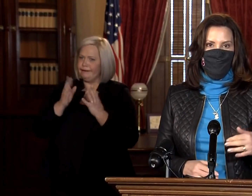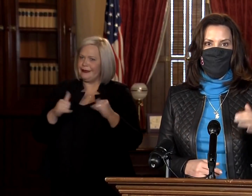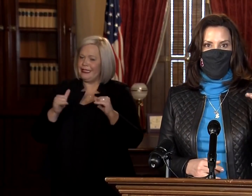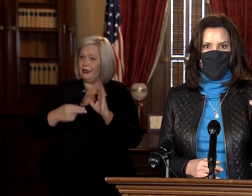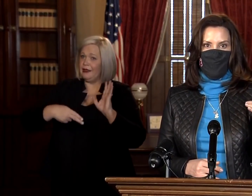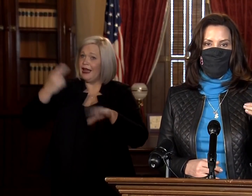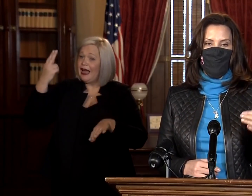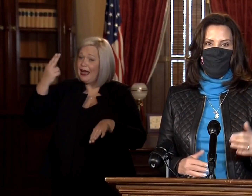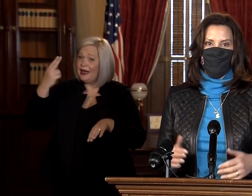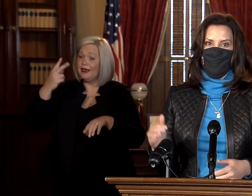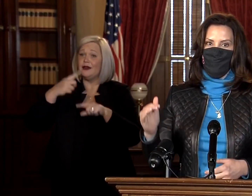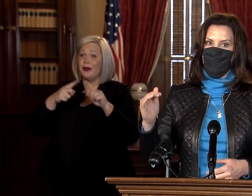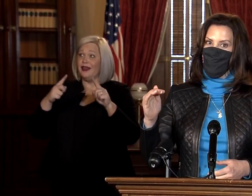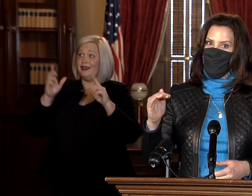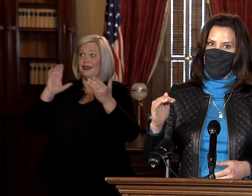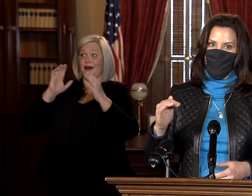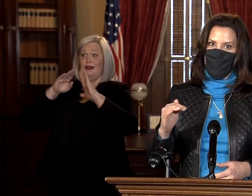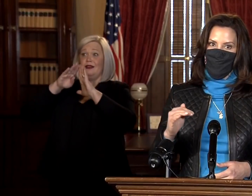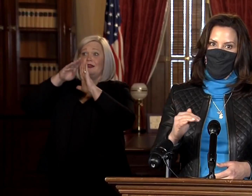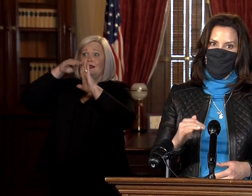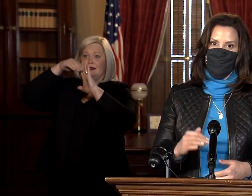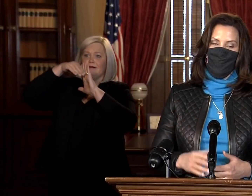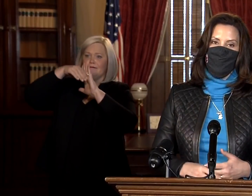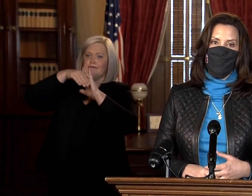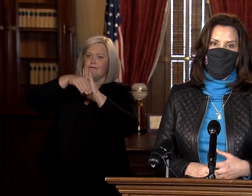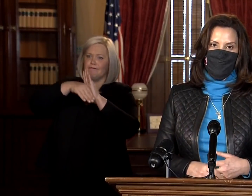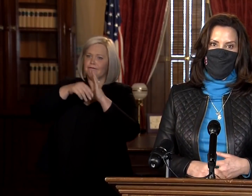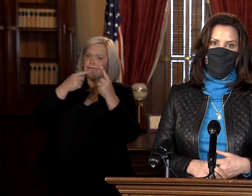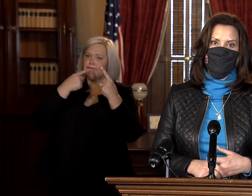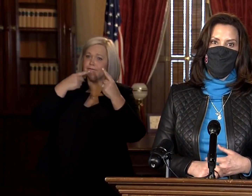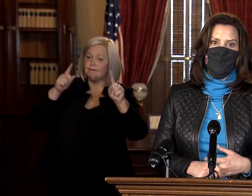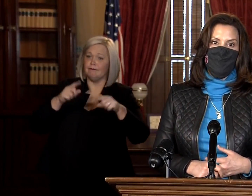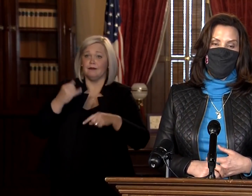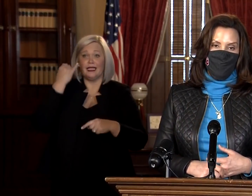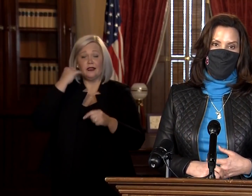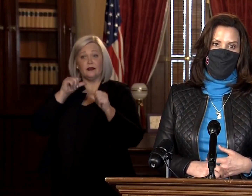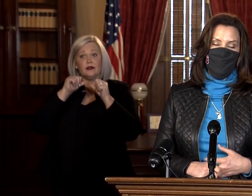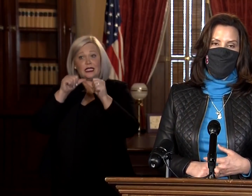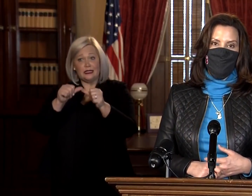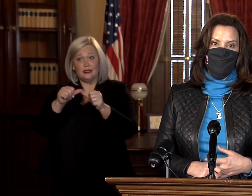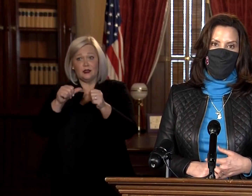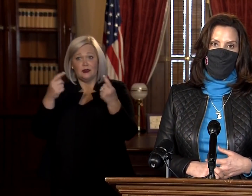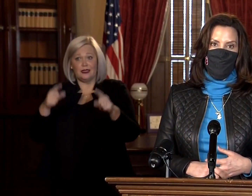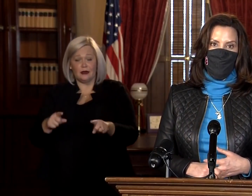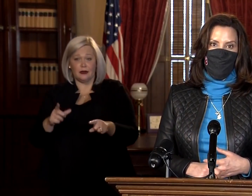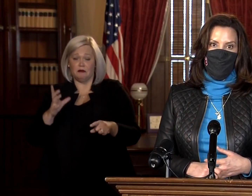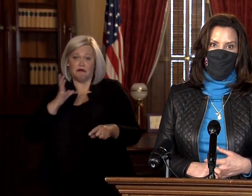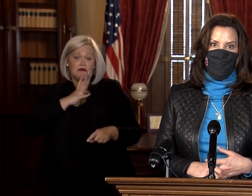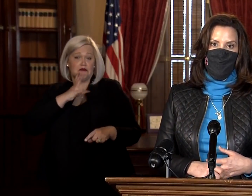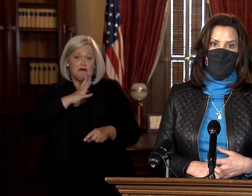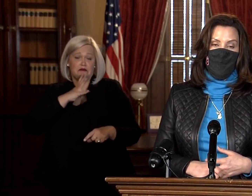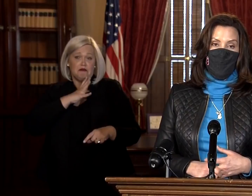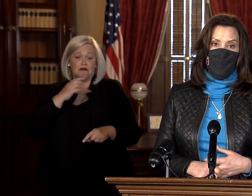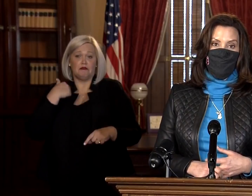As Dr. J. said, there are still four times where they were back four times where they were back in September, and so they’re in September, and so they’re still high, but they have been still high, but they have been moving in the right direction moving in the right direction and if that continues to be the